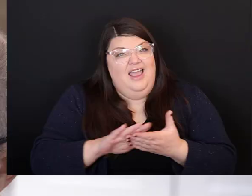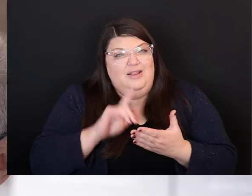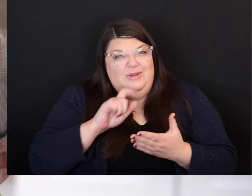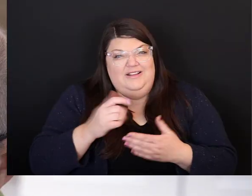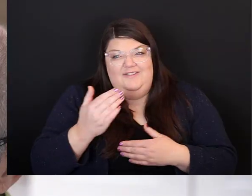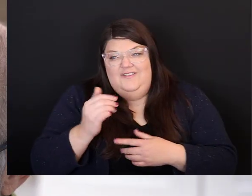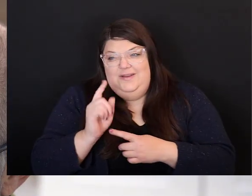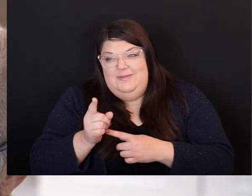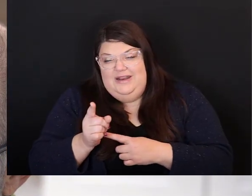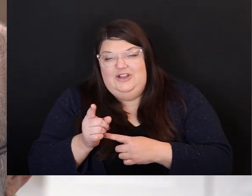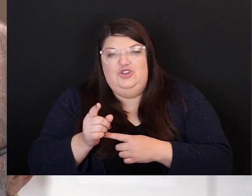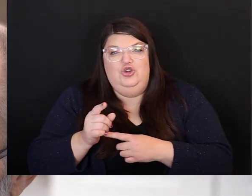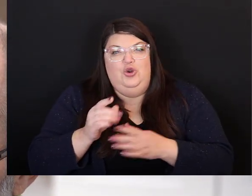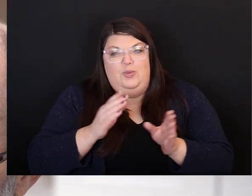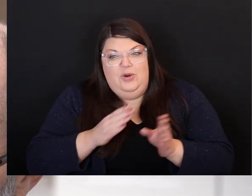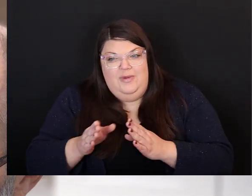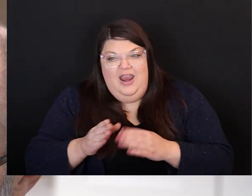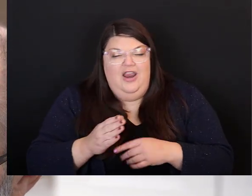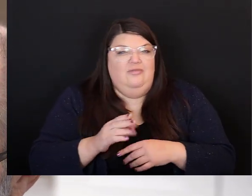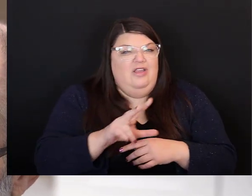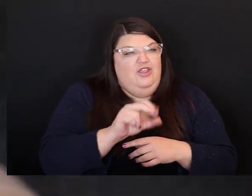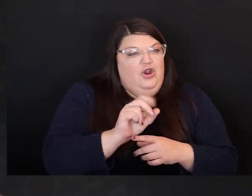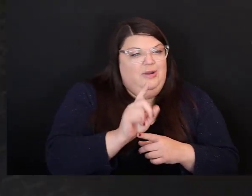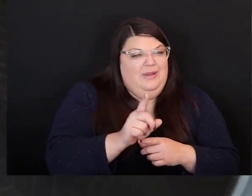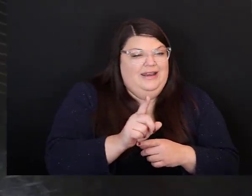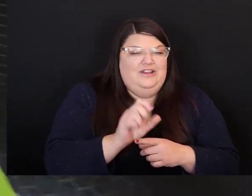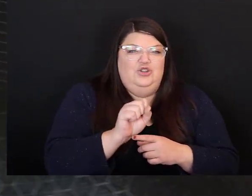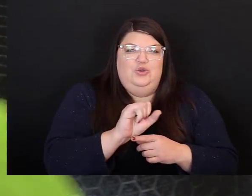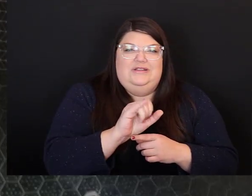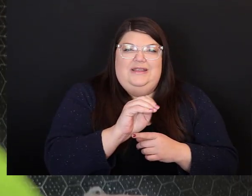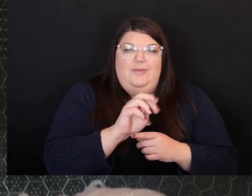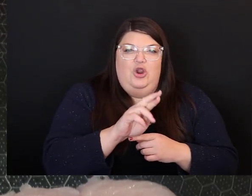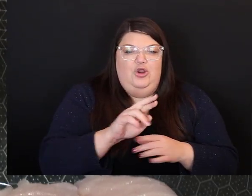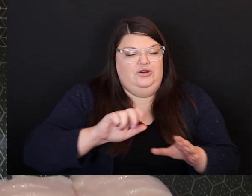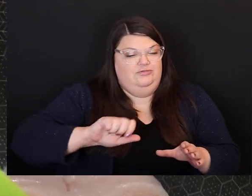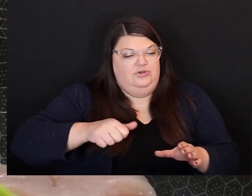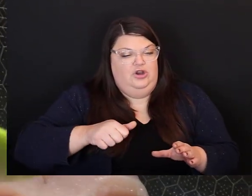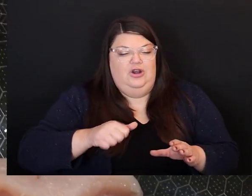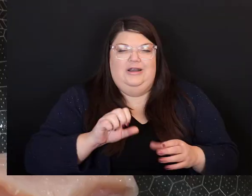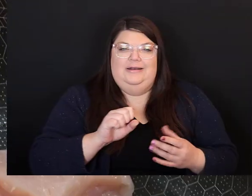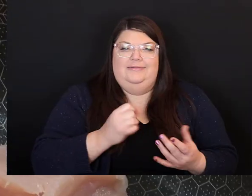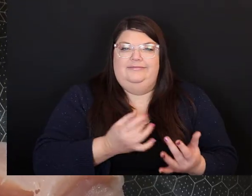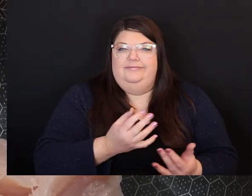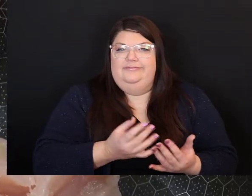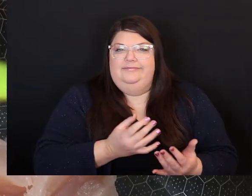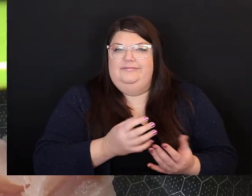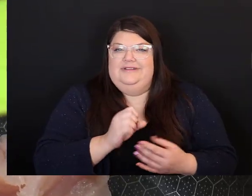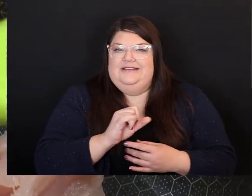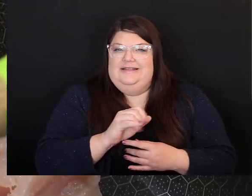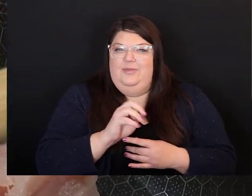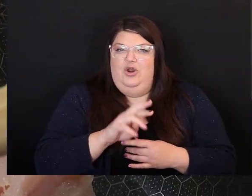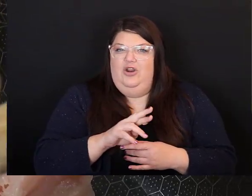and then 30 minutes to simmer. So you can turn it on the stove top when you get home from work and have it ready to eat in about 30 minutes.